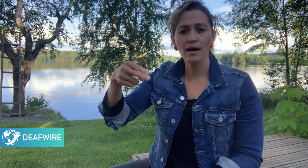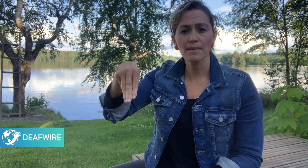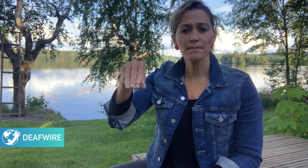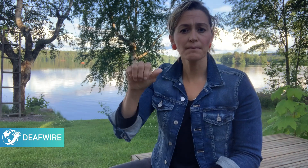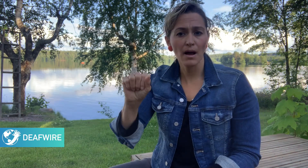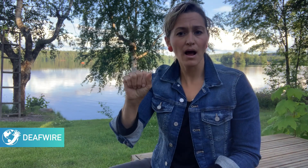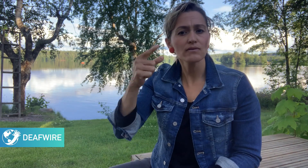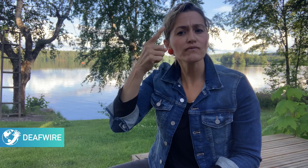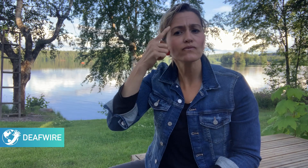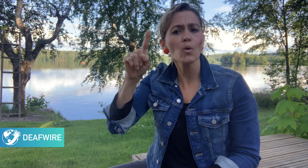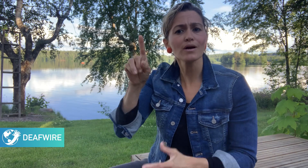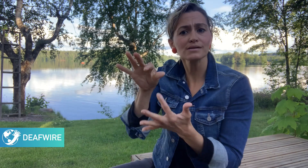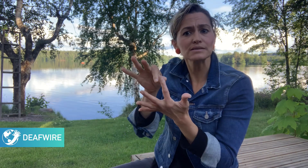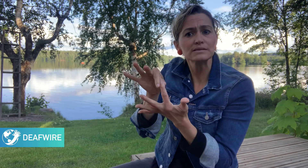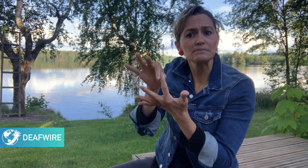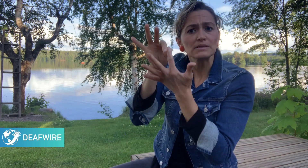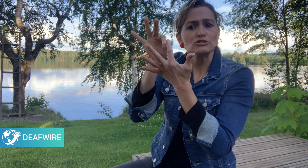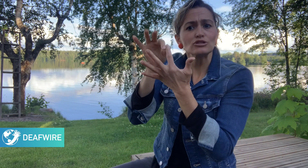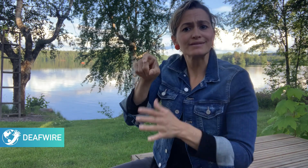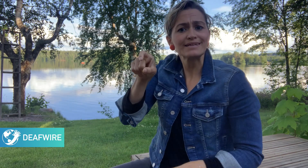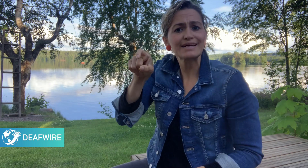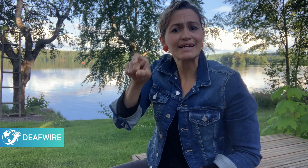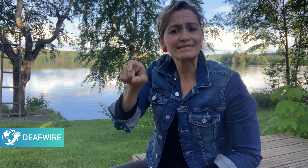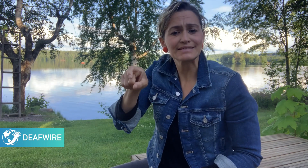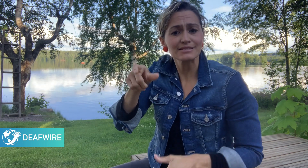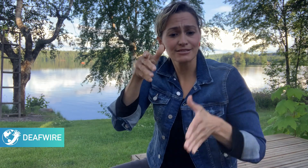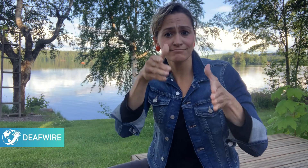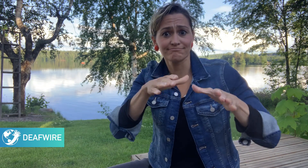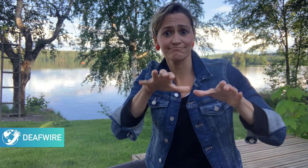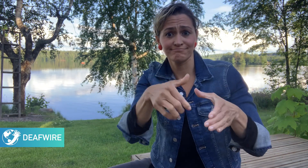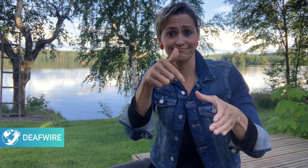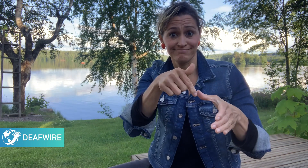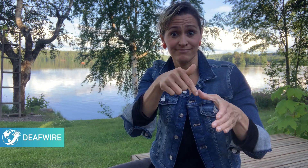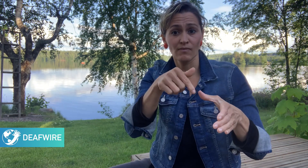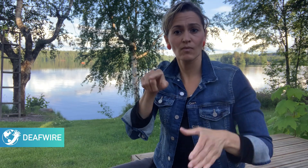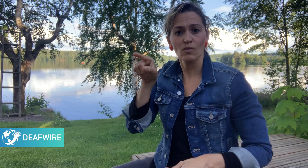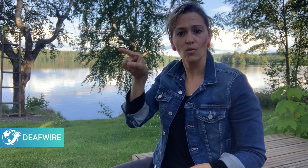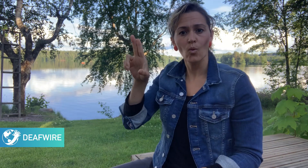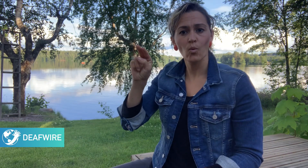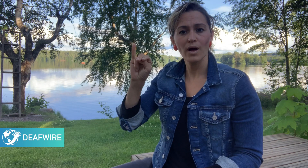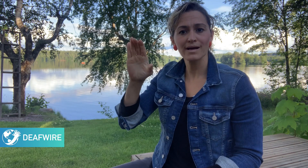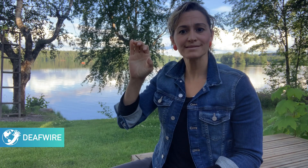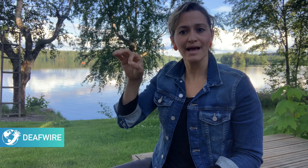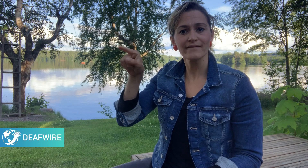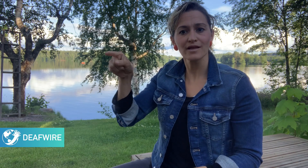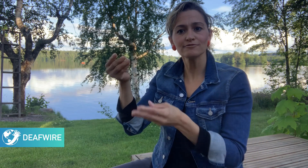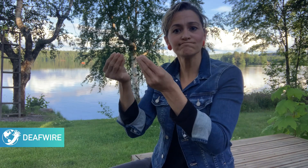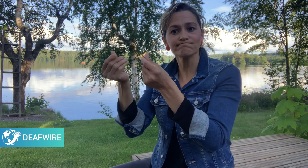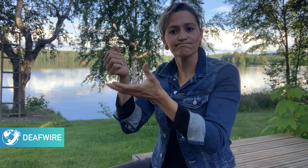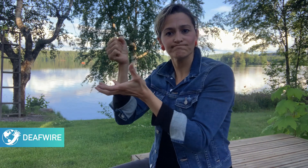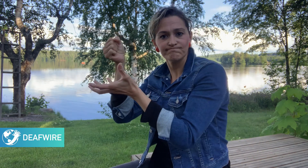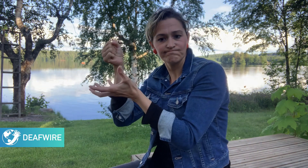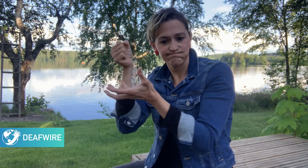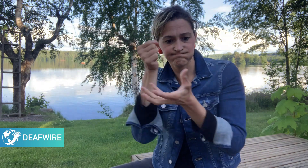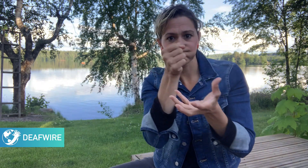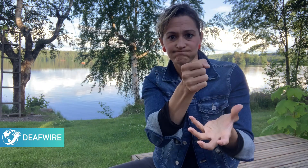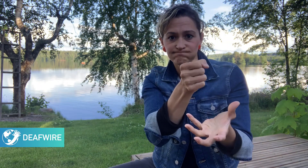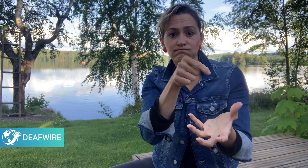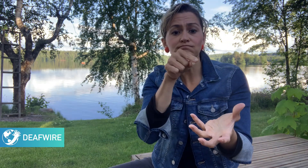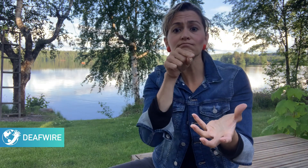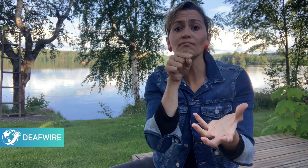advocacy organization in Lebanon produced a series